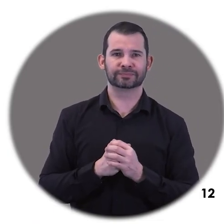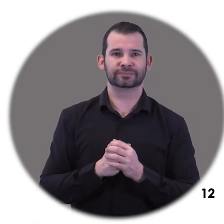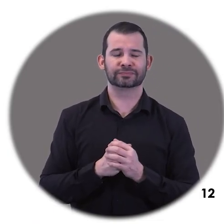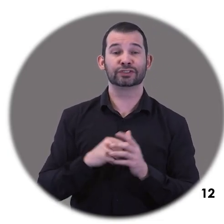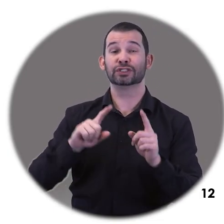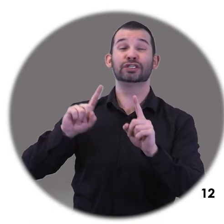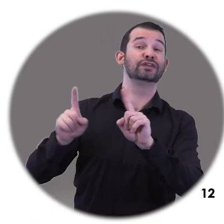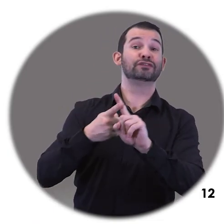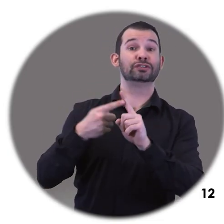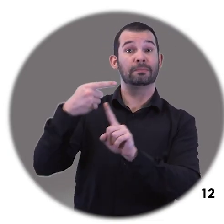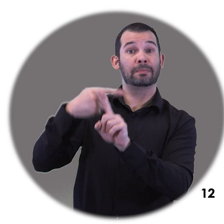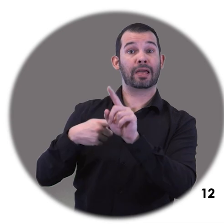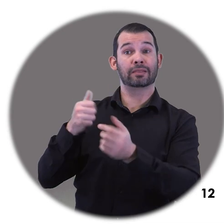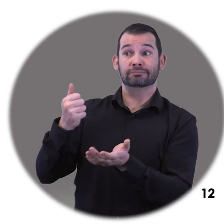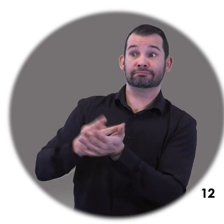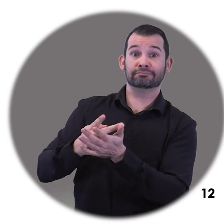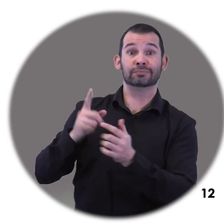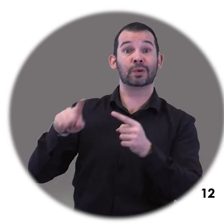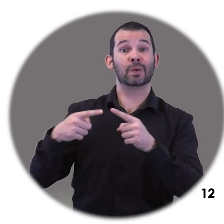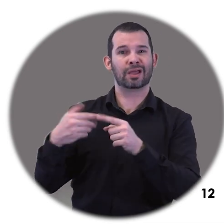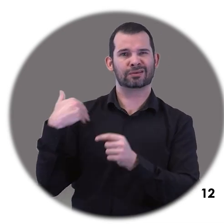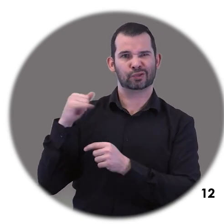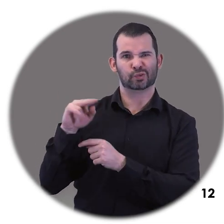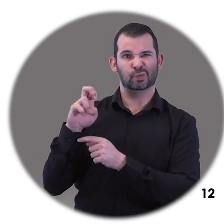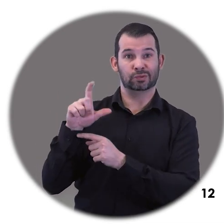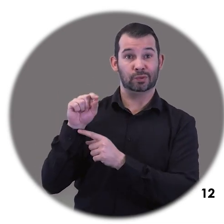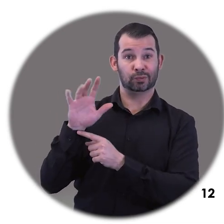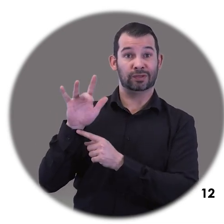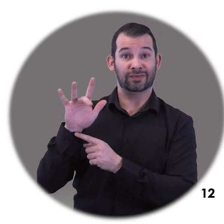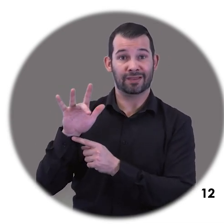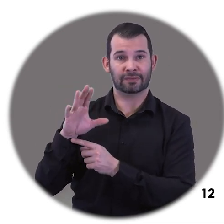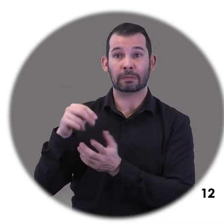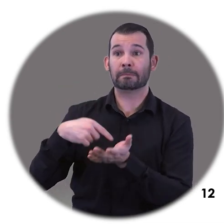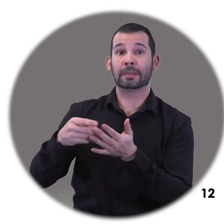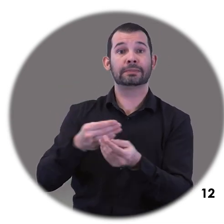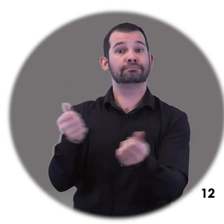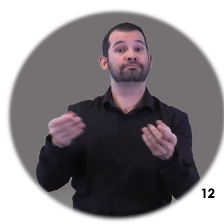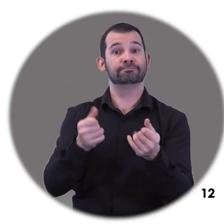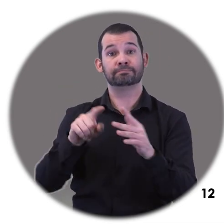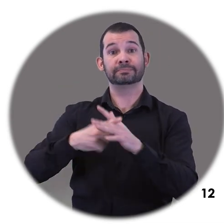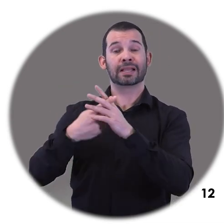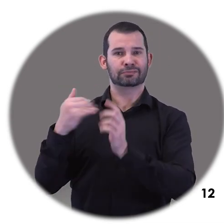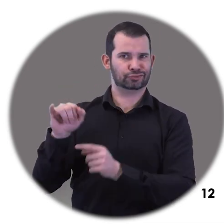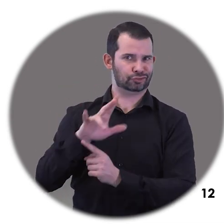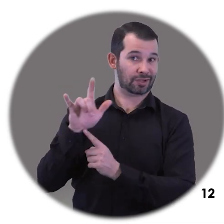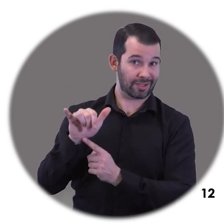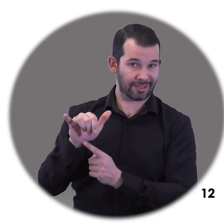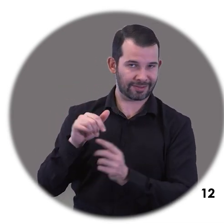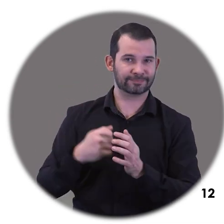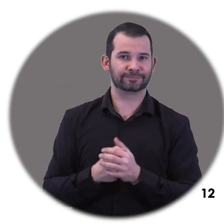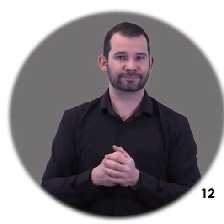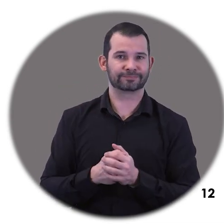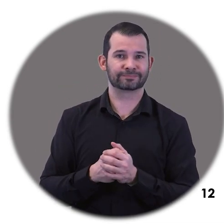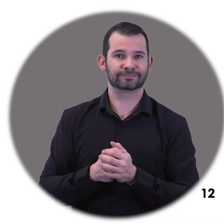The first month of eligibility was June 2025 and payments began in July.